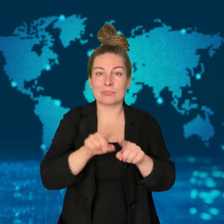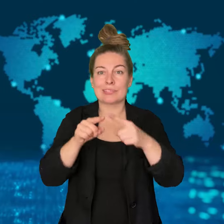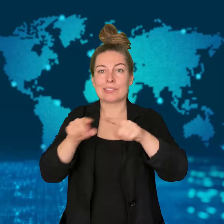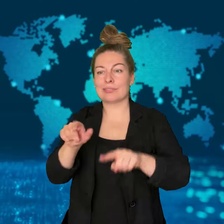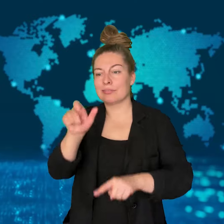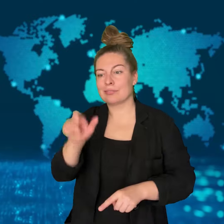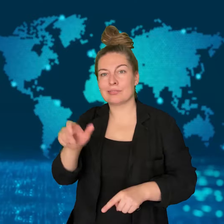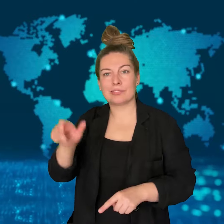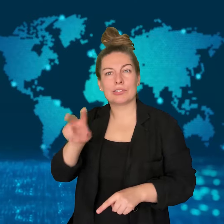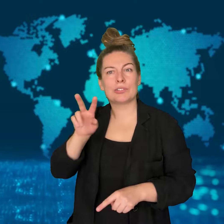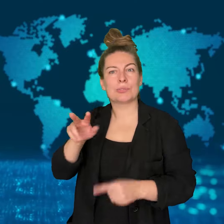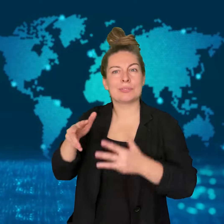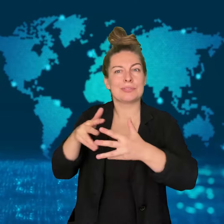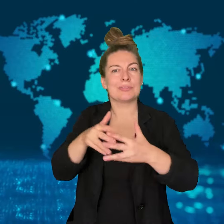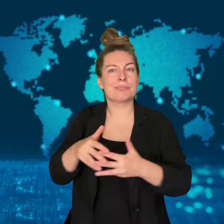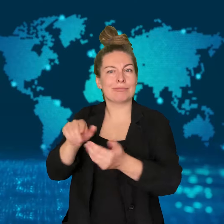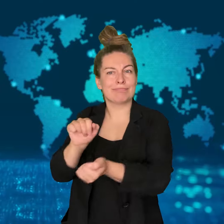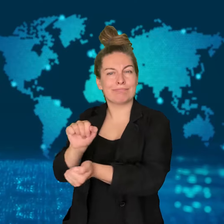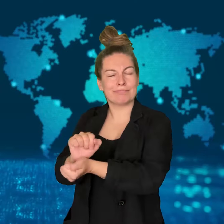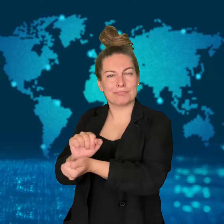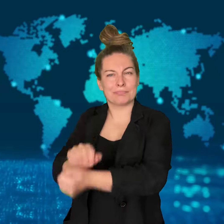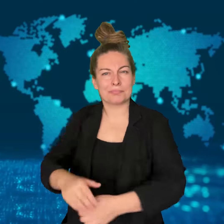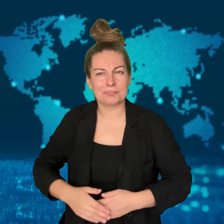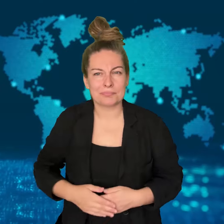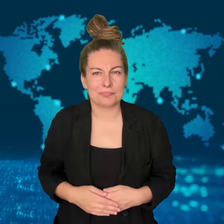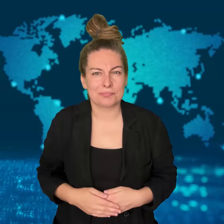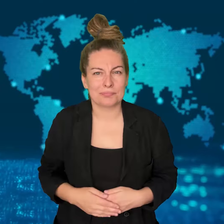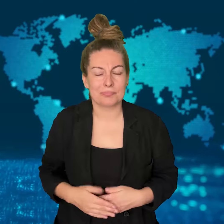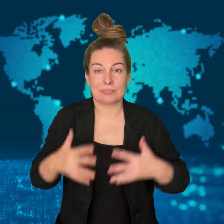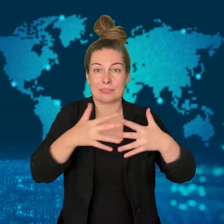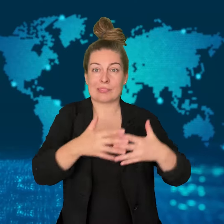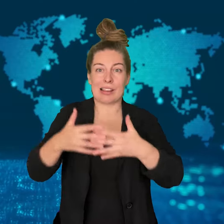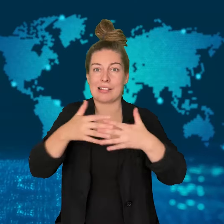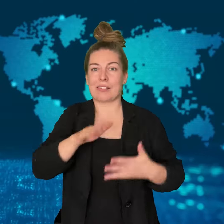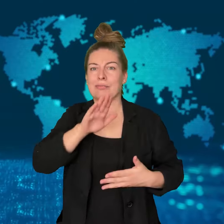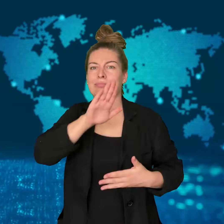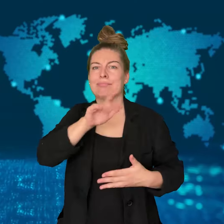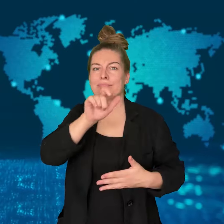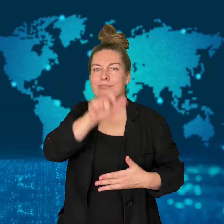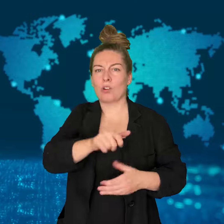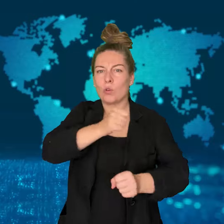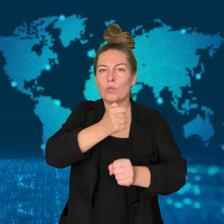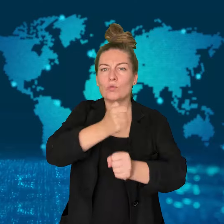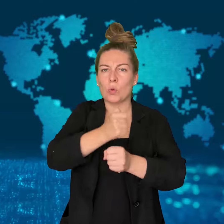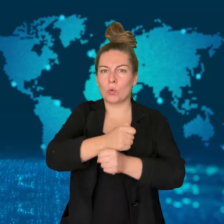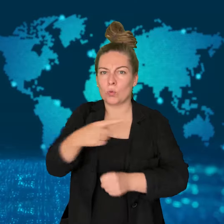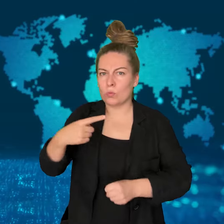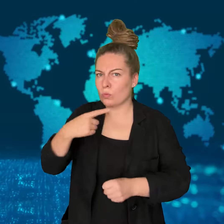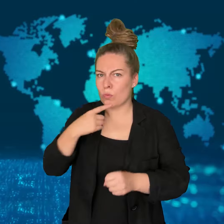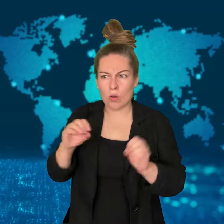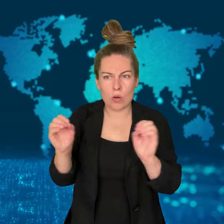and two additional US citizens were detained.